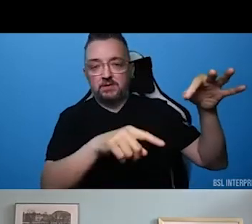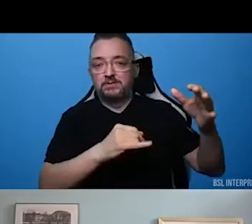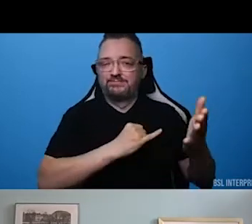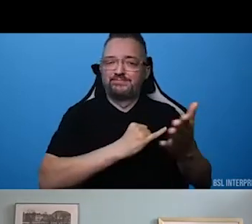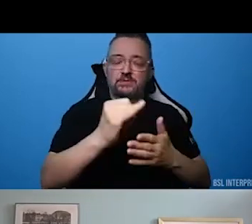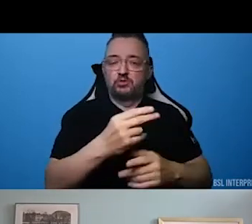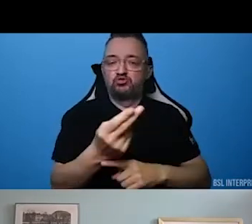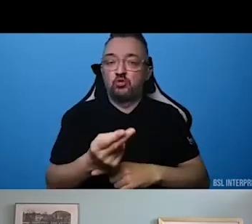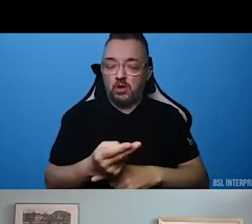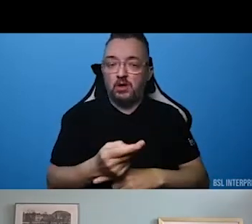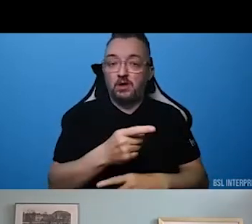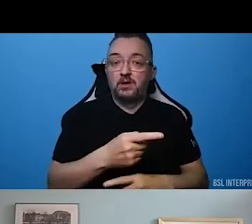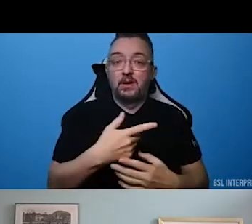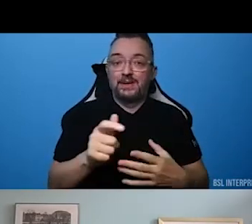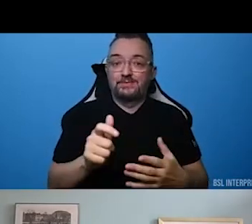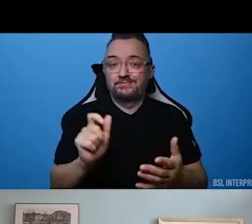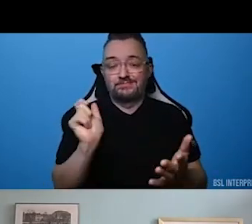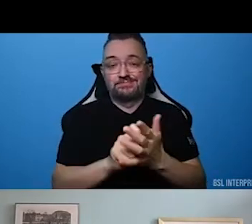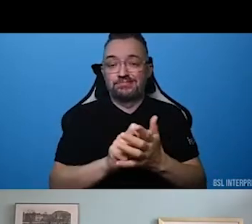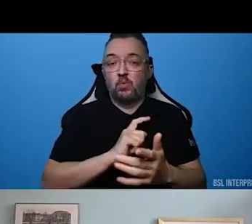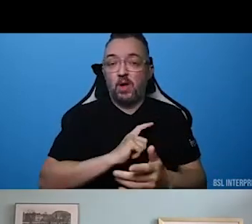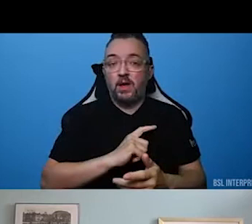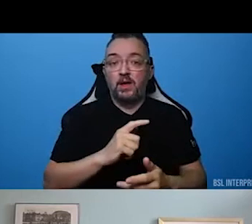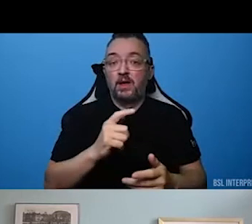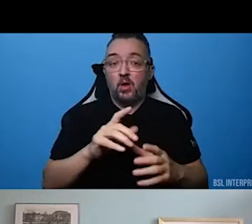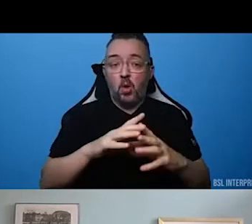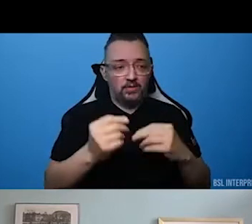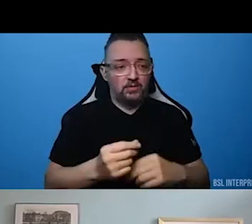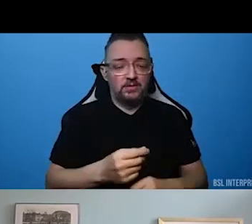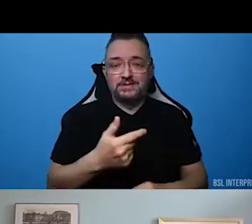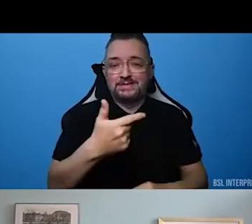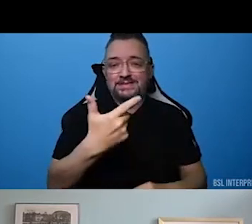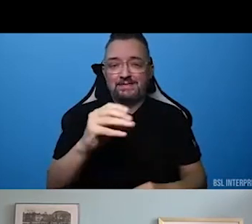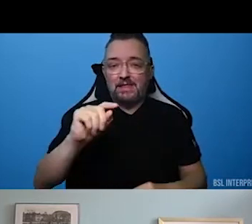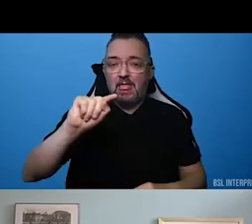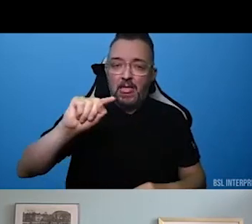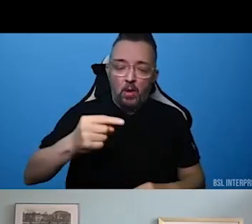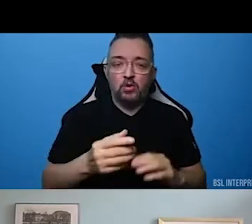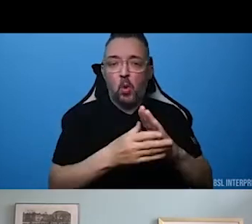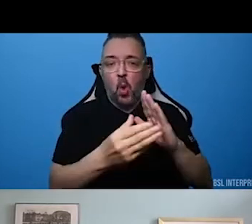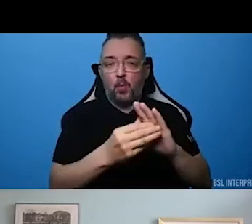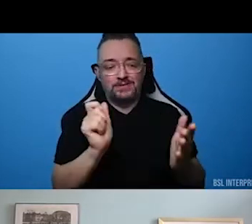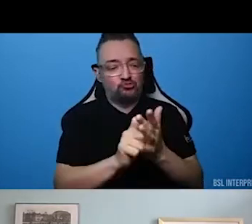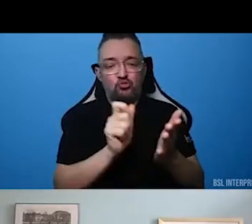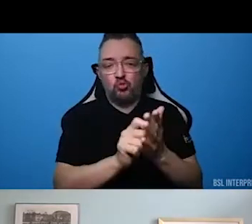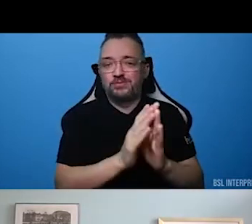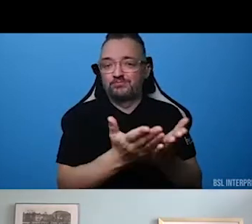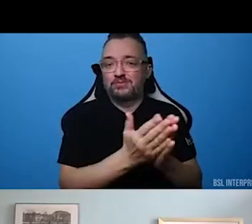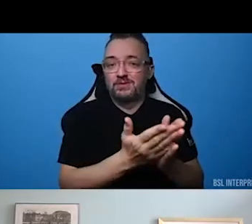It became a bestseller and ran to 25 editions sold 70 000 copies in four months.